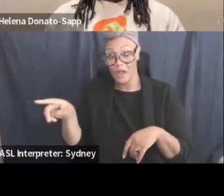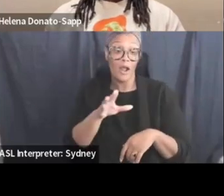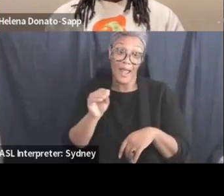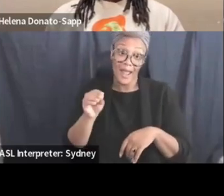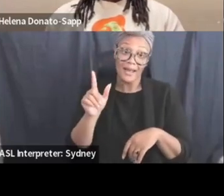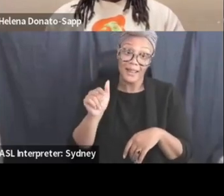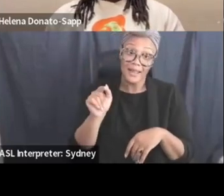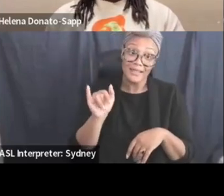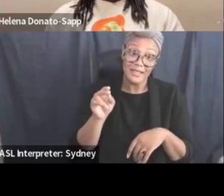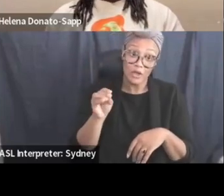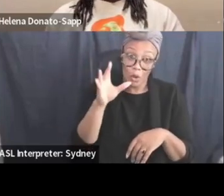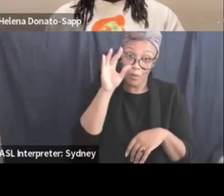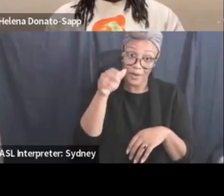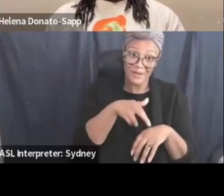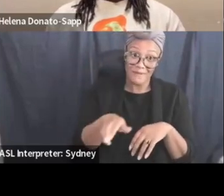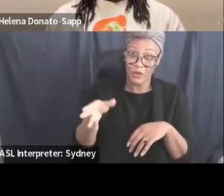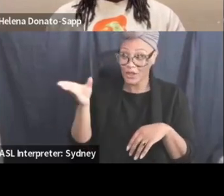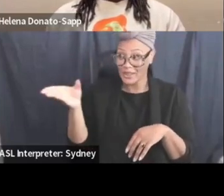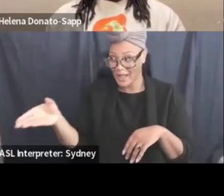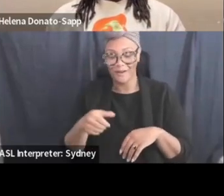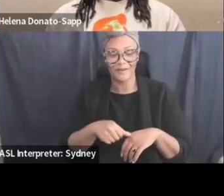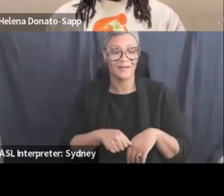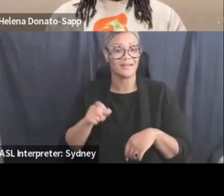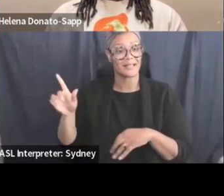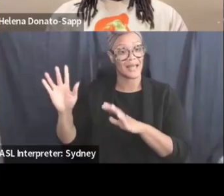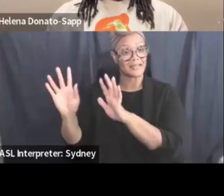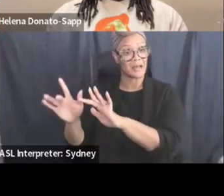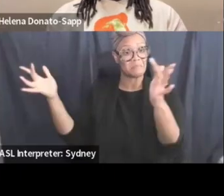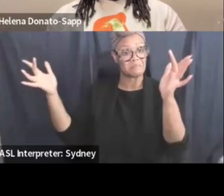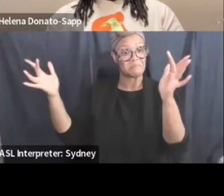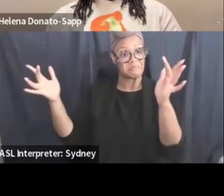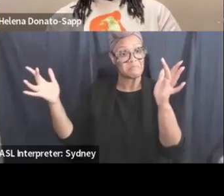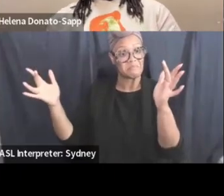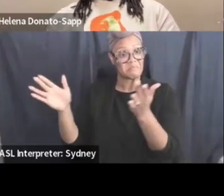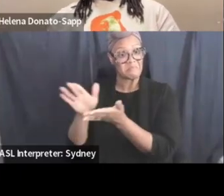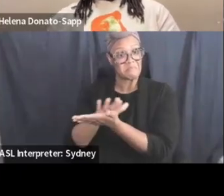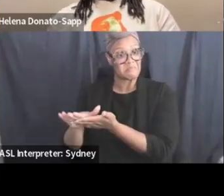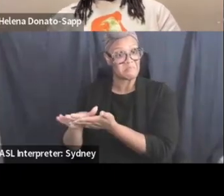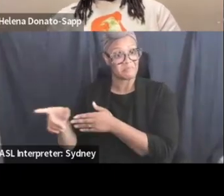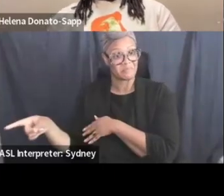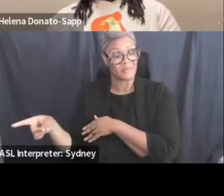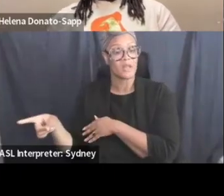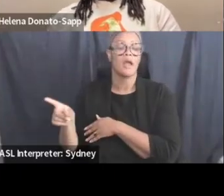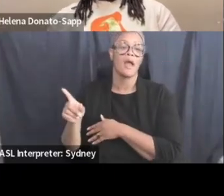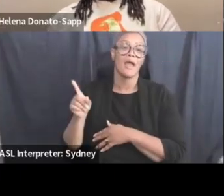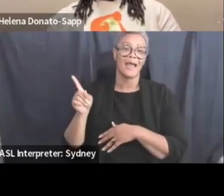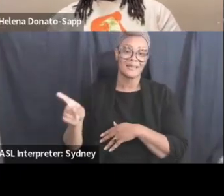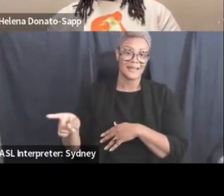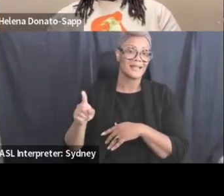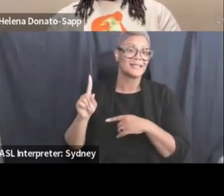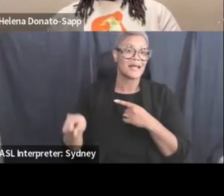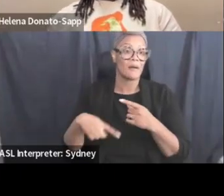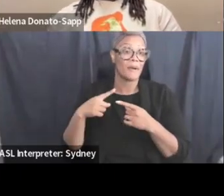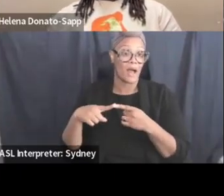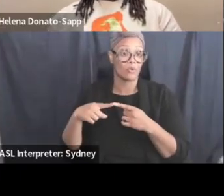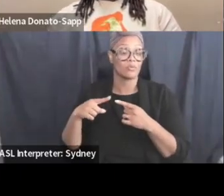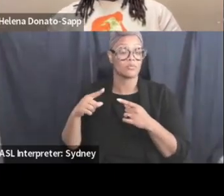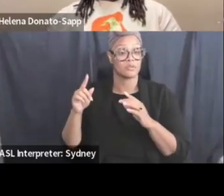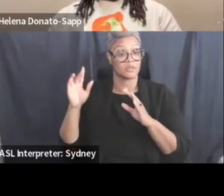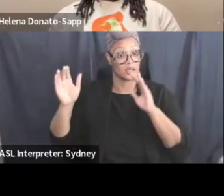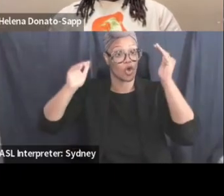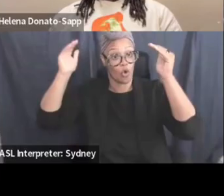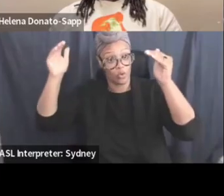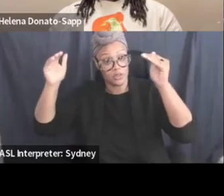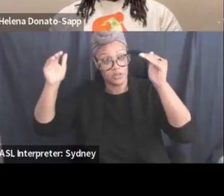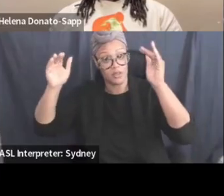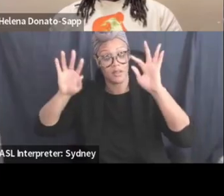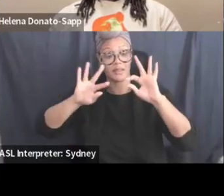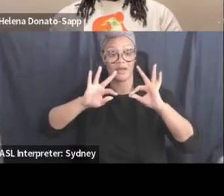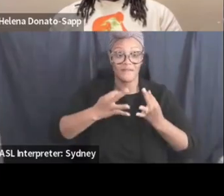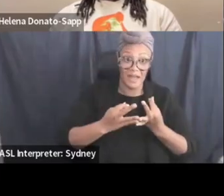But it is a it is a bright spot and it is about the adults, the families and the teaching staff